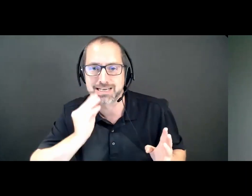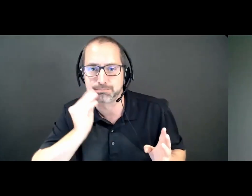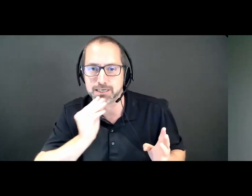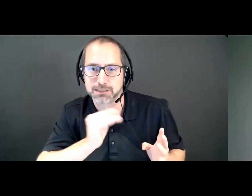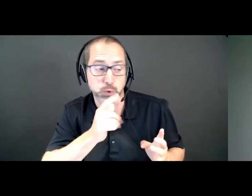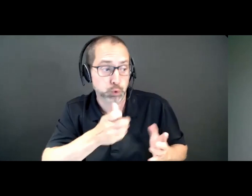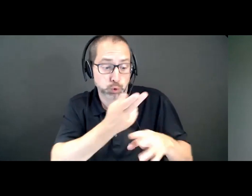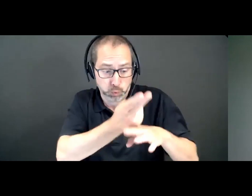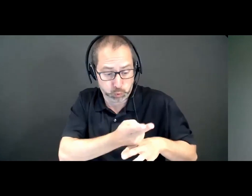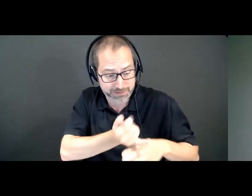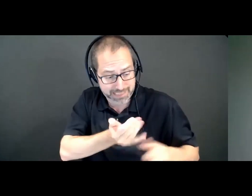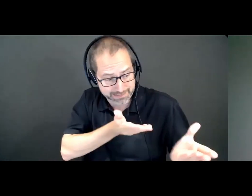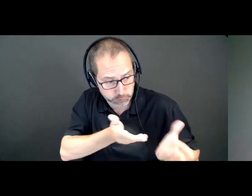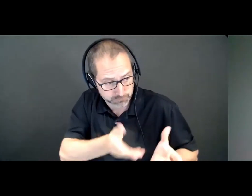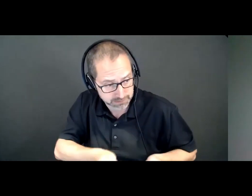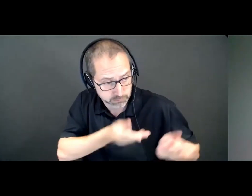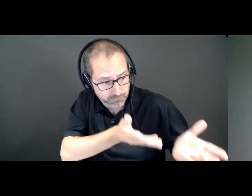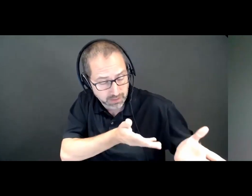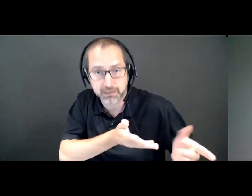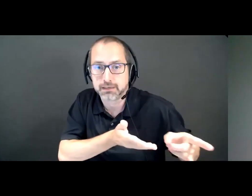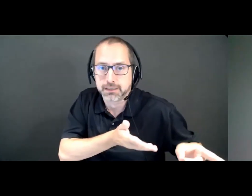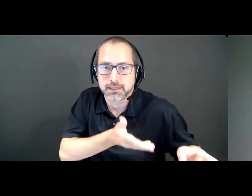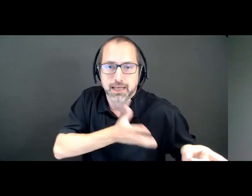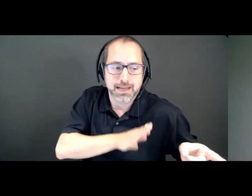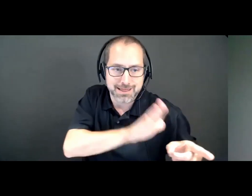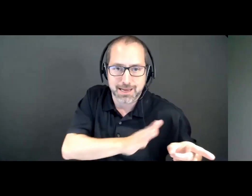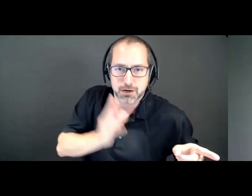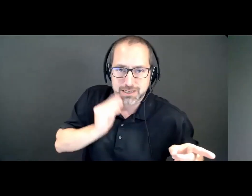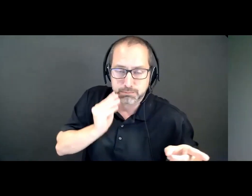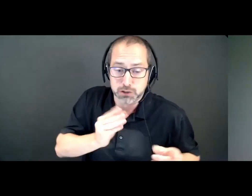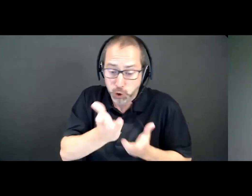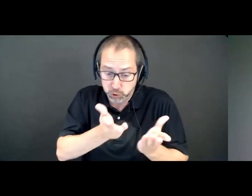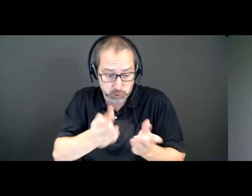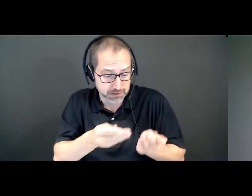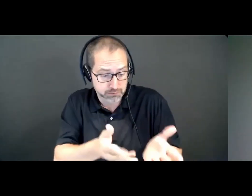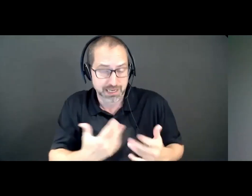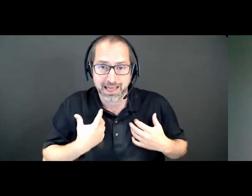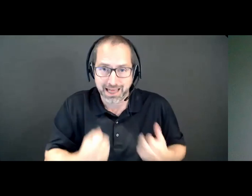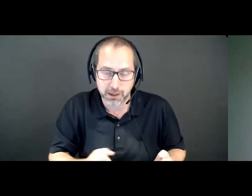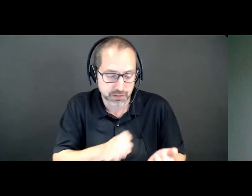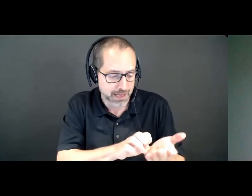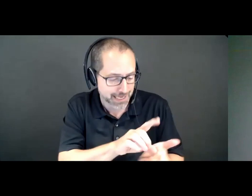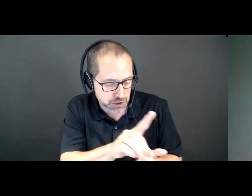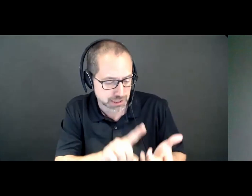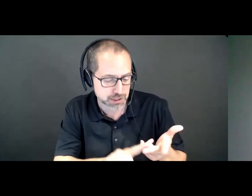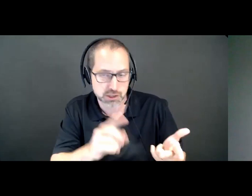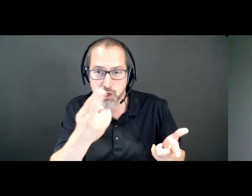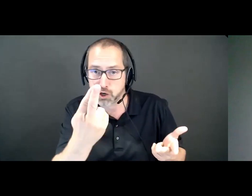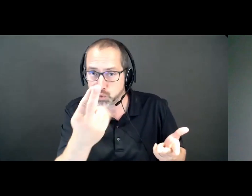And services, of course, could be health, education, also rehabilitation services across